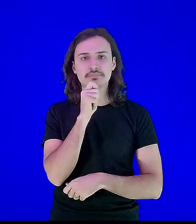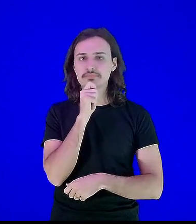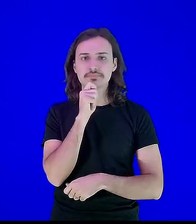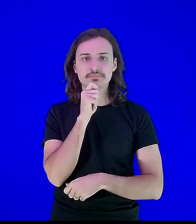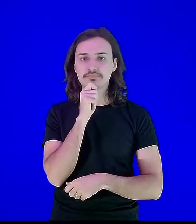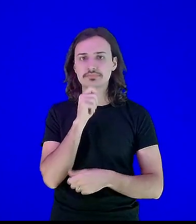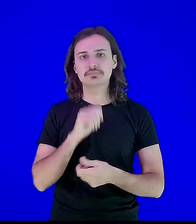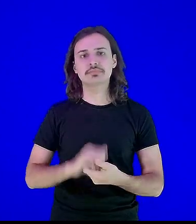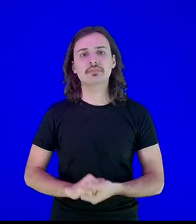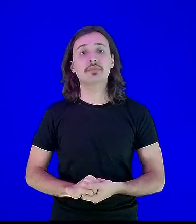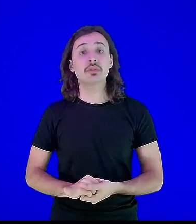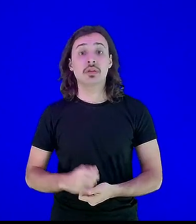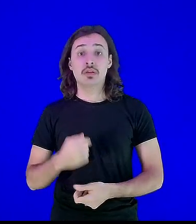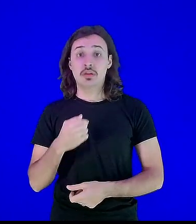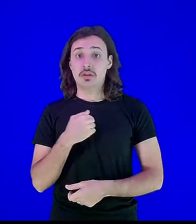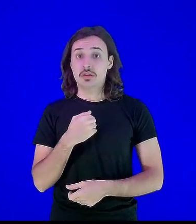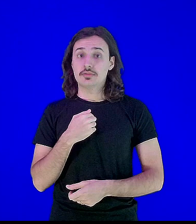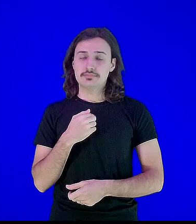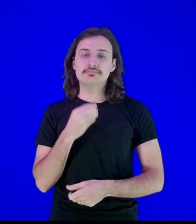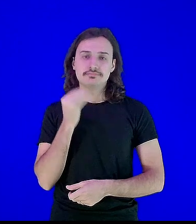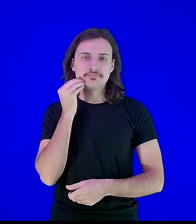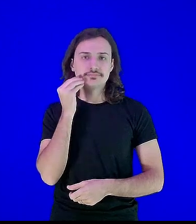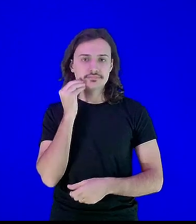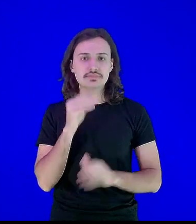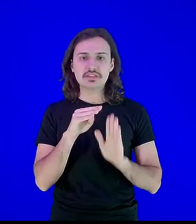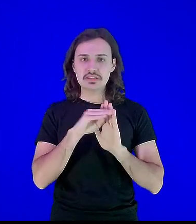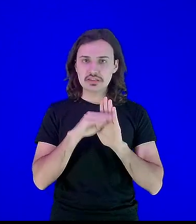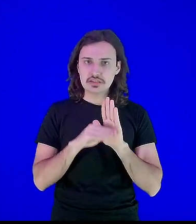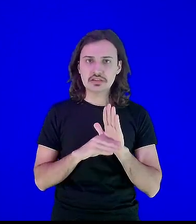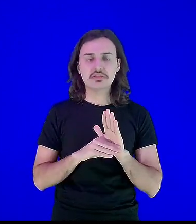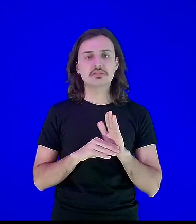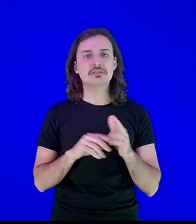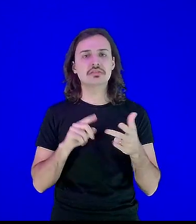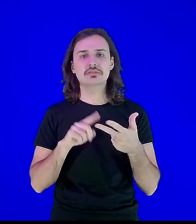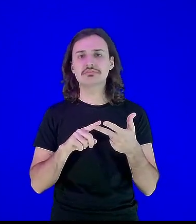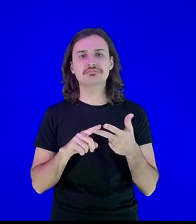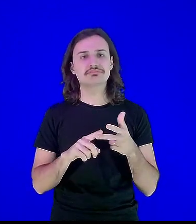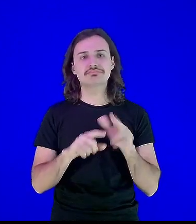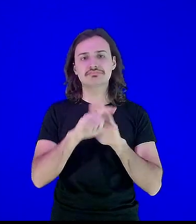I'll try to implement lists, headings, subheadings